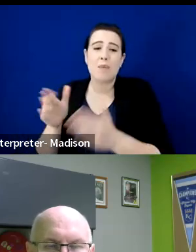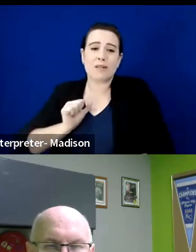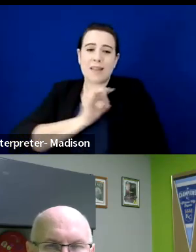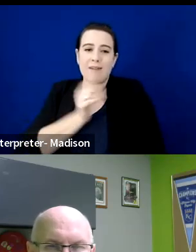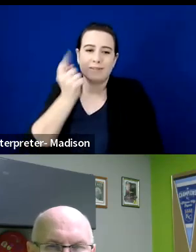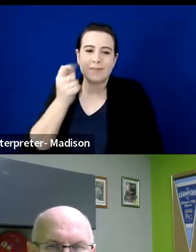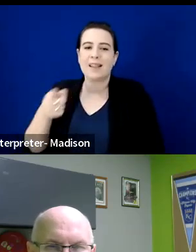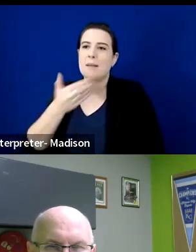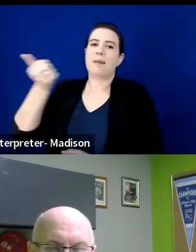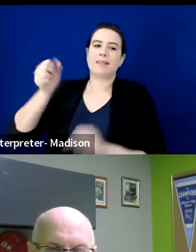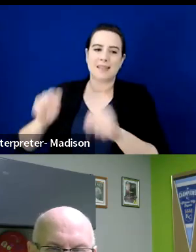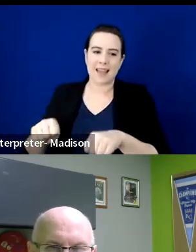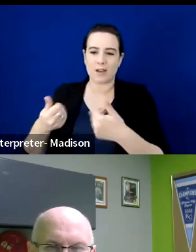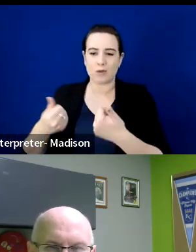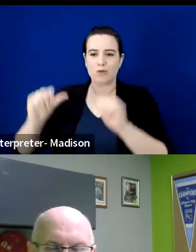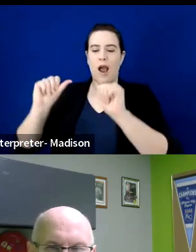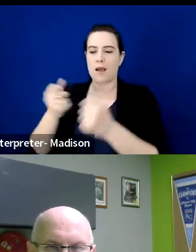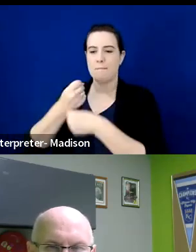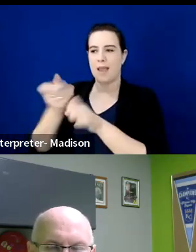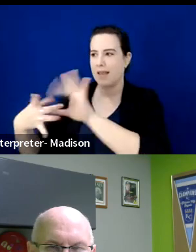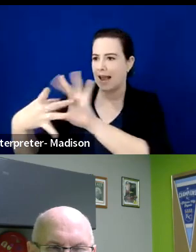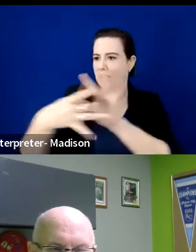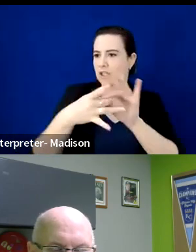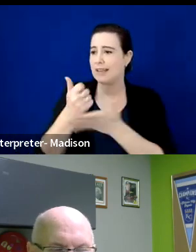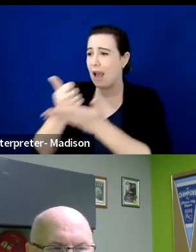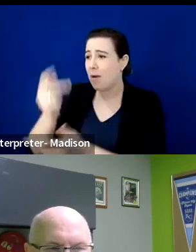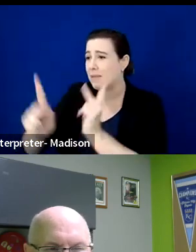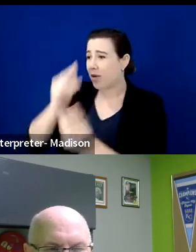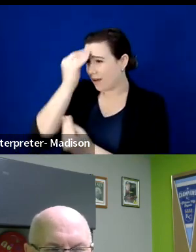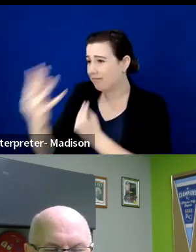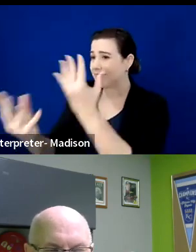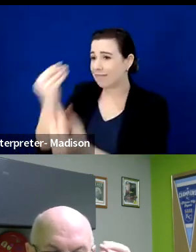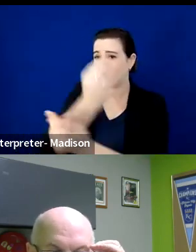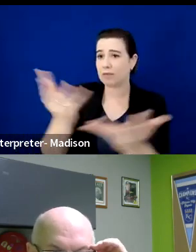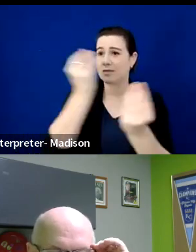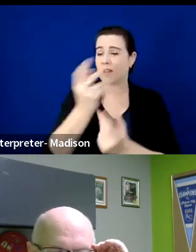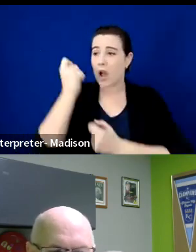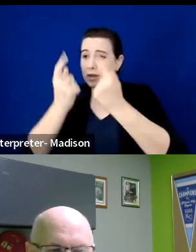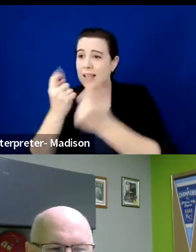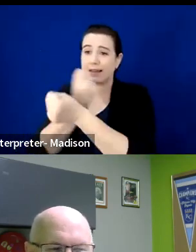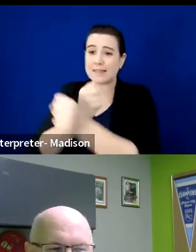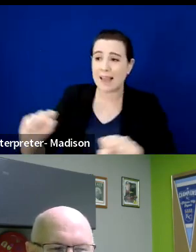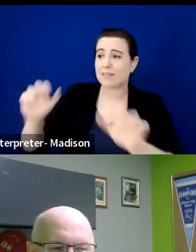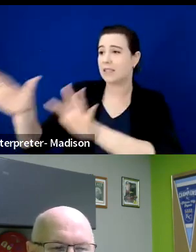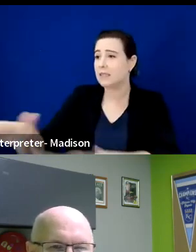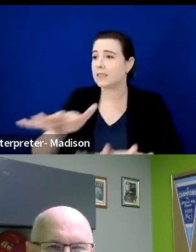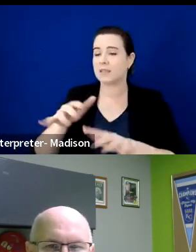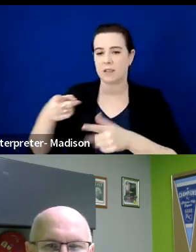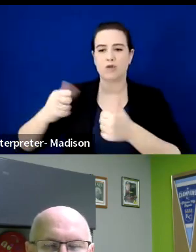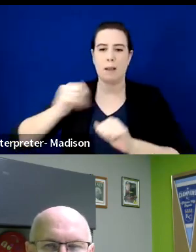My county was pretty much the opposite.